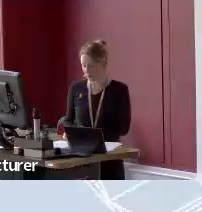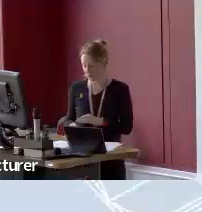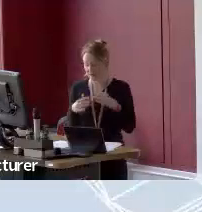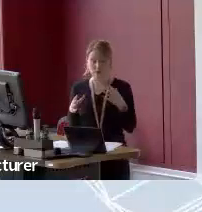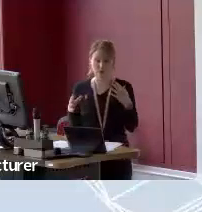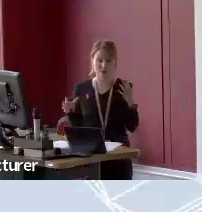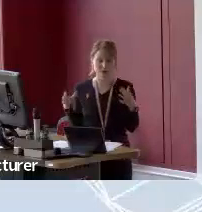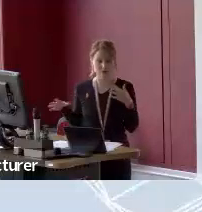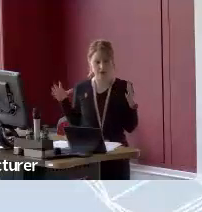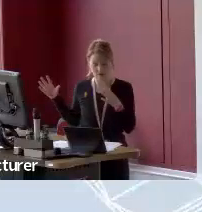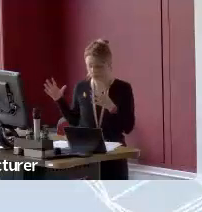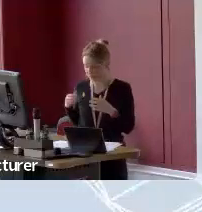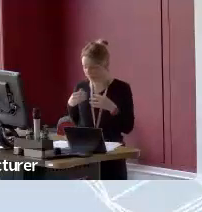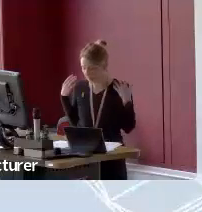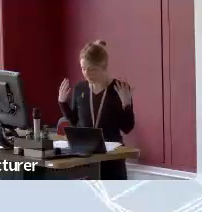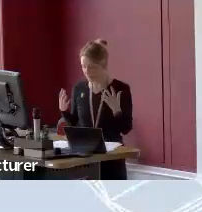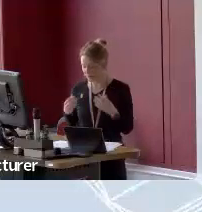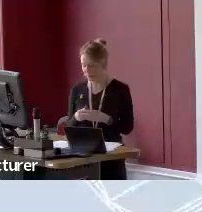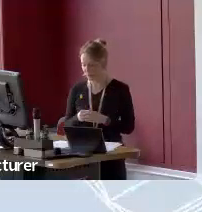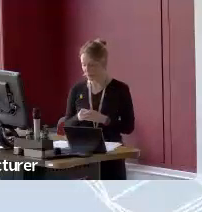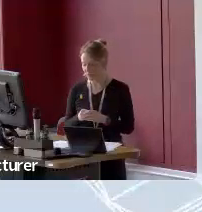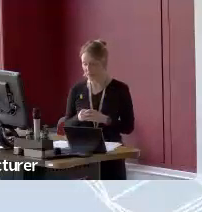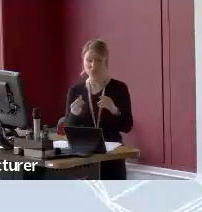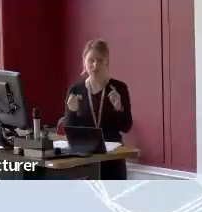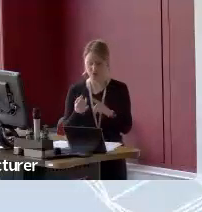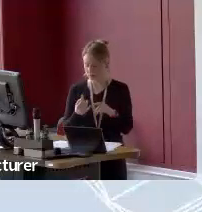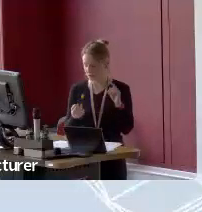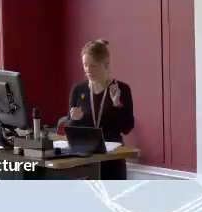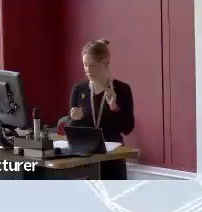all the network of brilliant professionals working to support public engagement, knowledge exchange